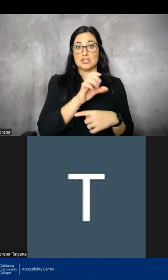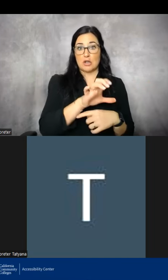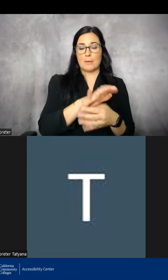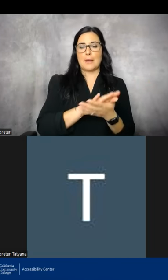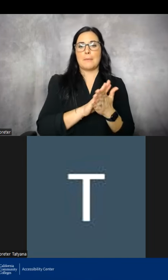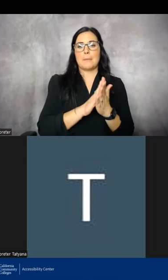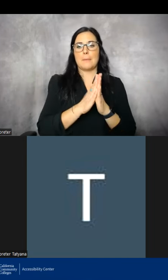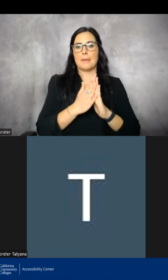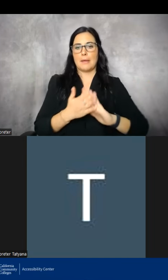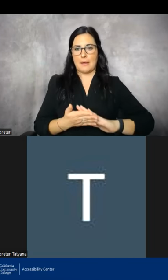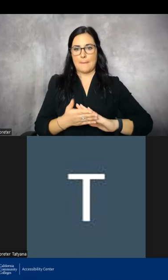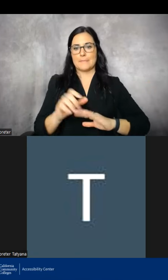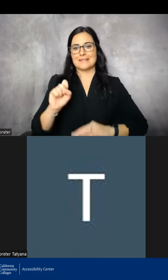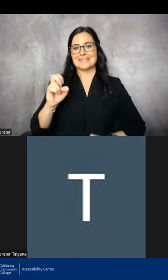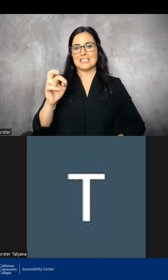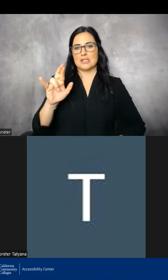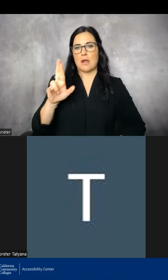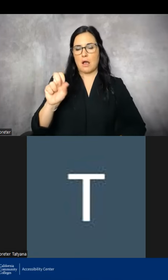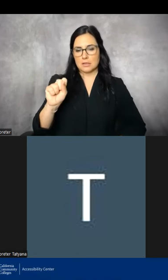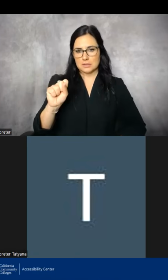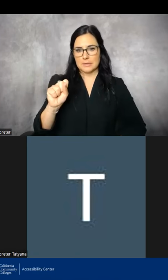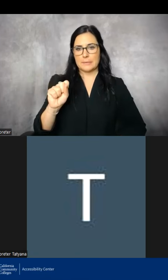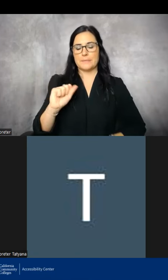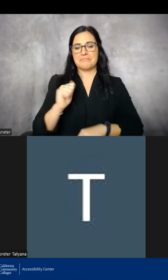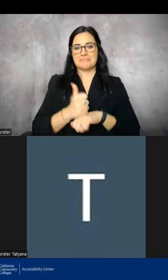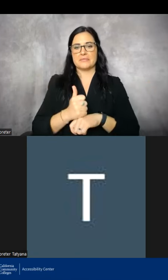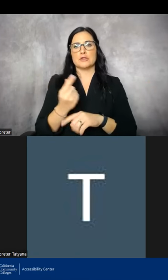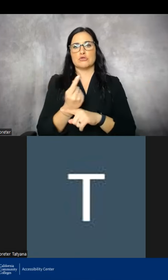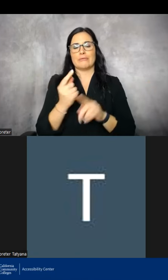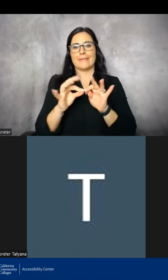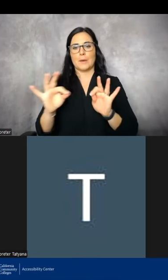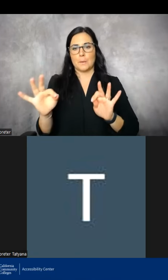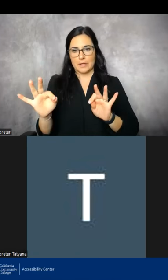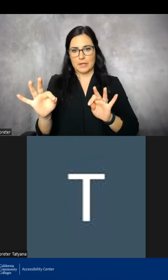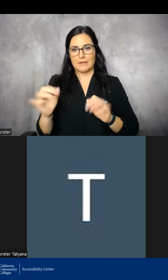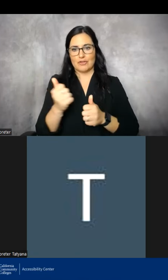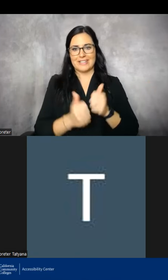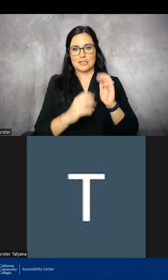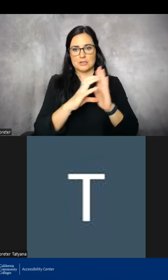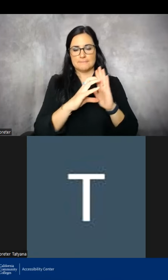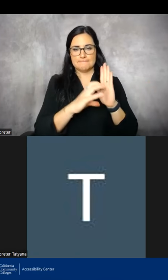and set the correct language for each ones.